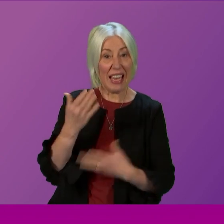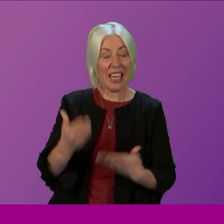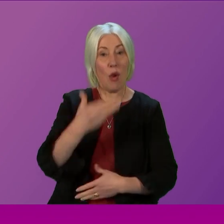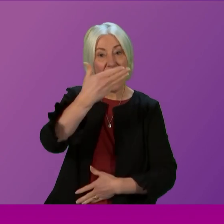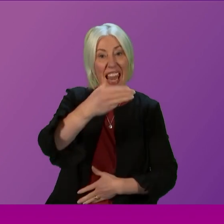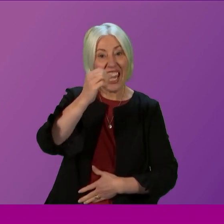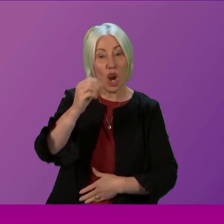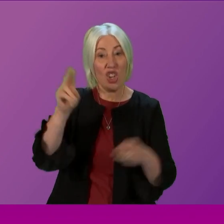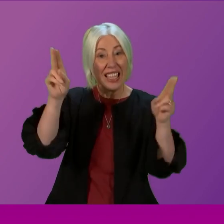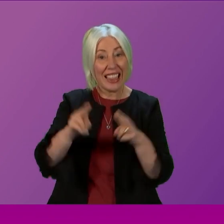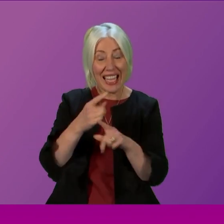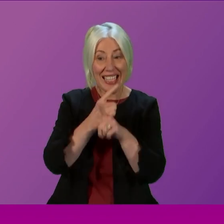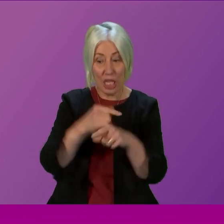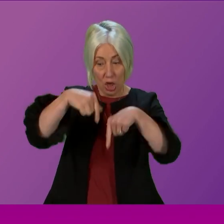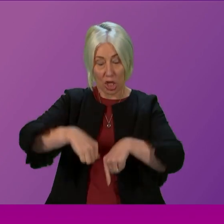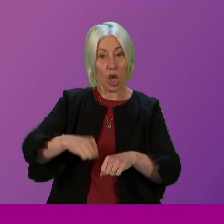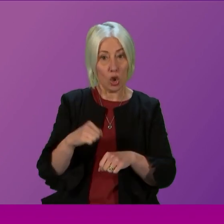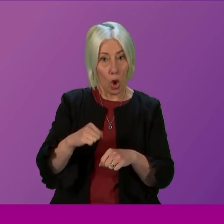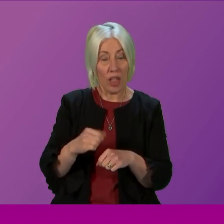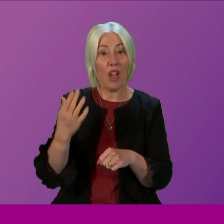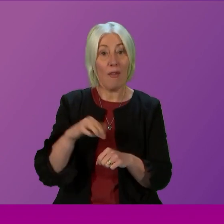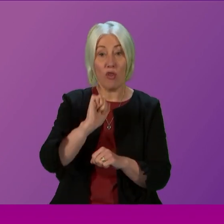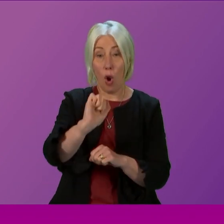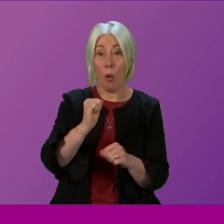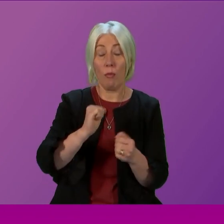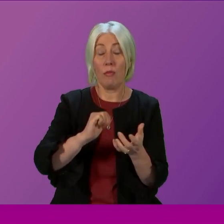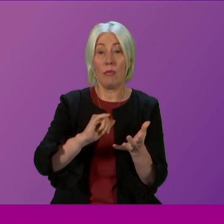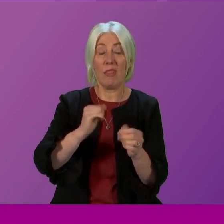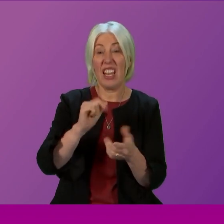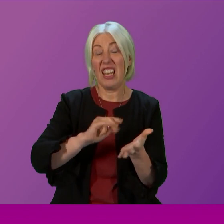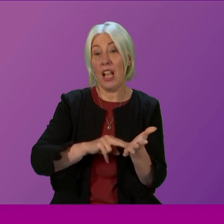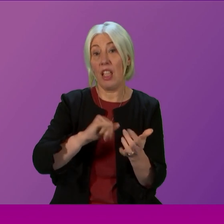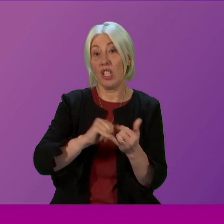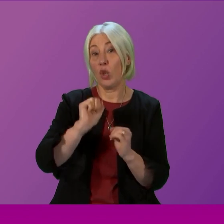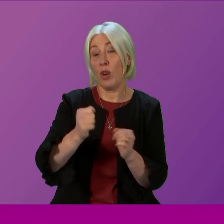fewer teachers in Scotland since Nicola Sturgeon’s Government came to power. That is the reality.